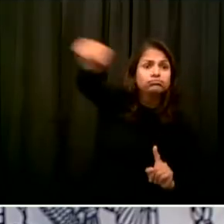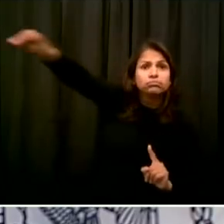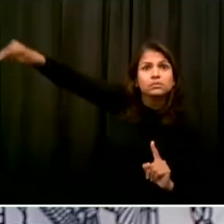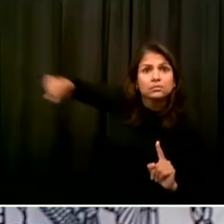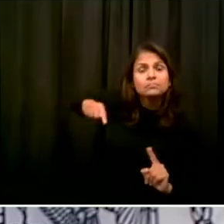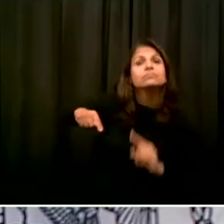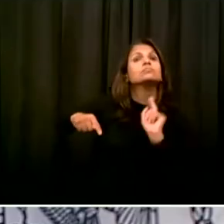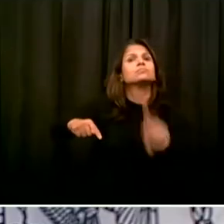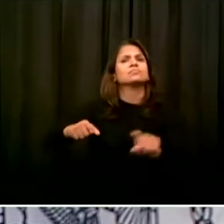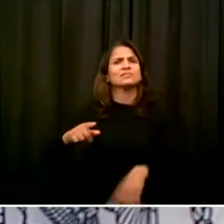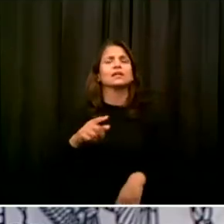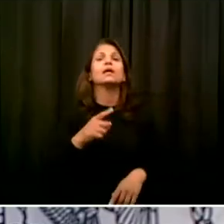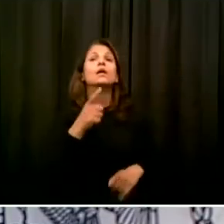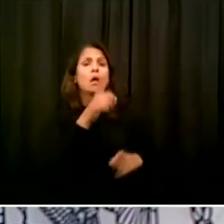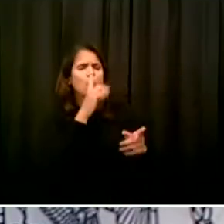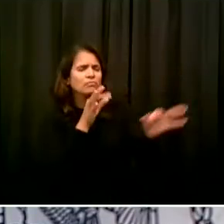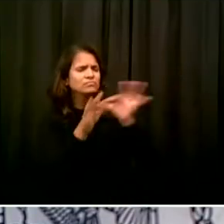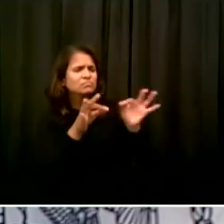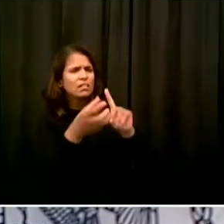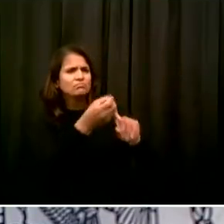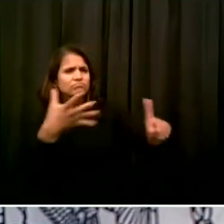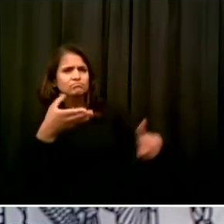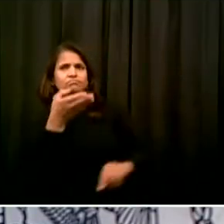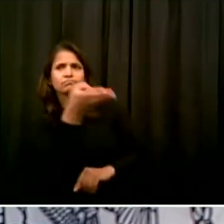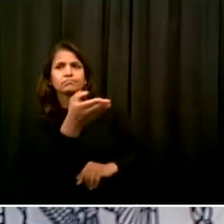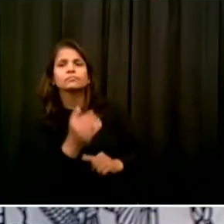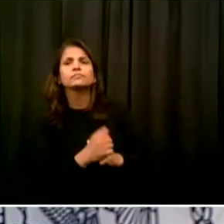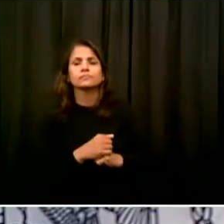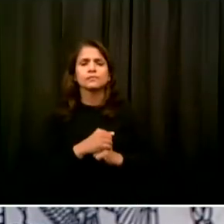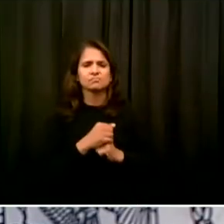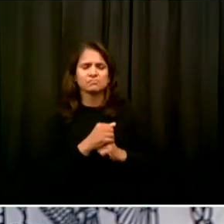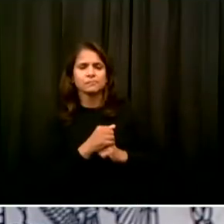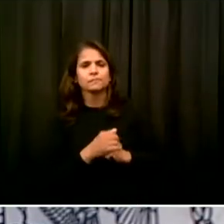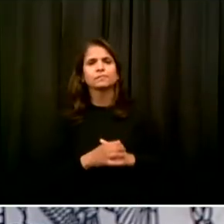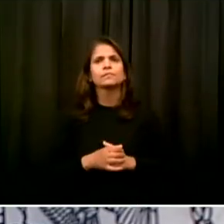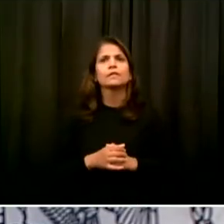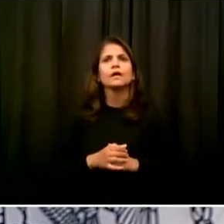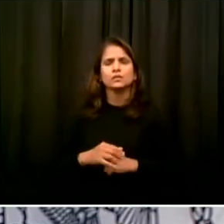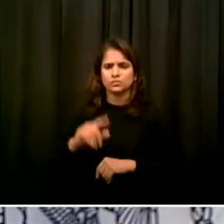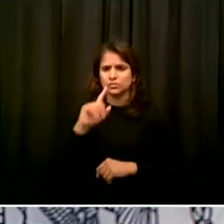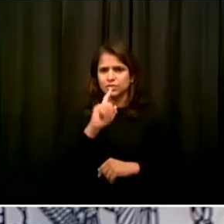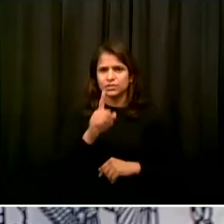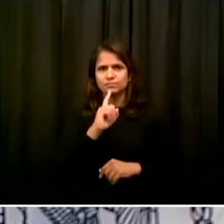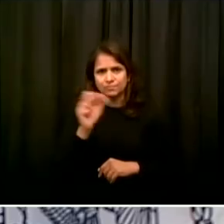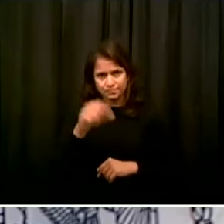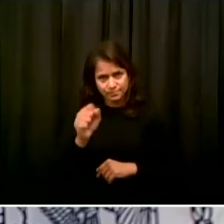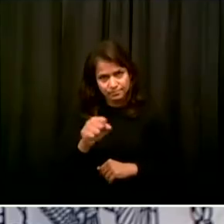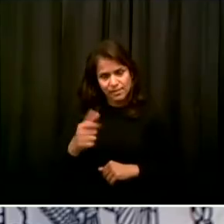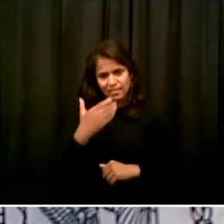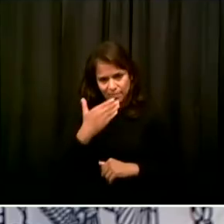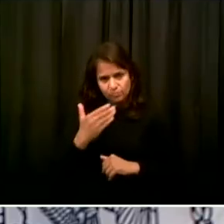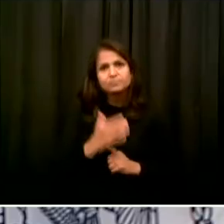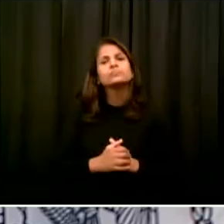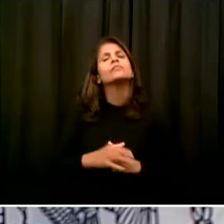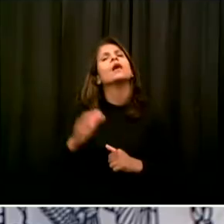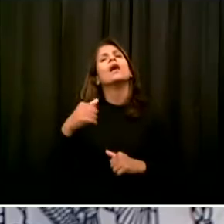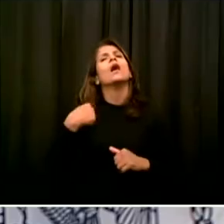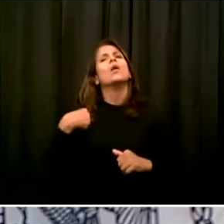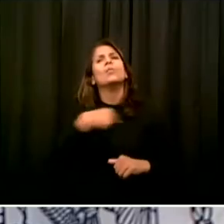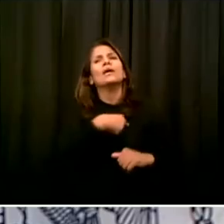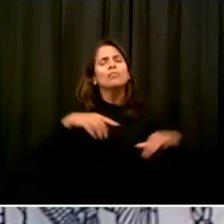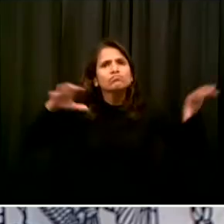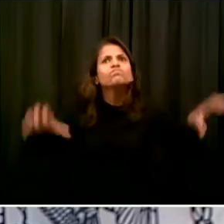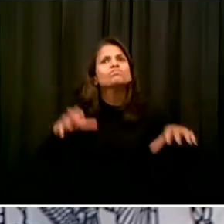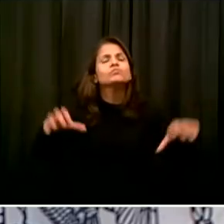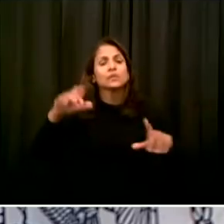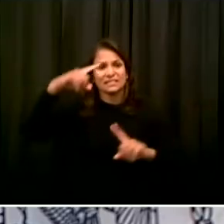WHAT YOU DO IN A PTYICL ASUMME R